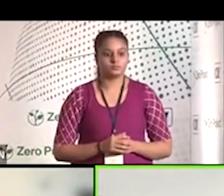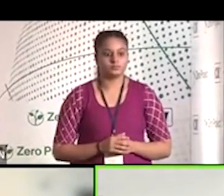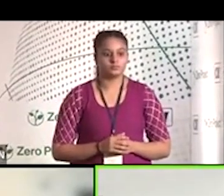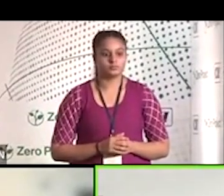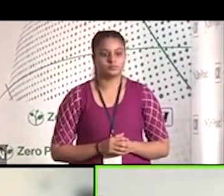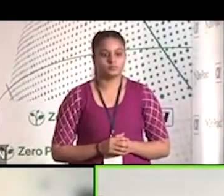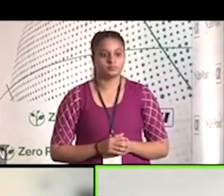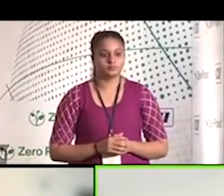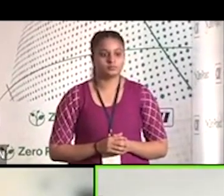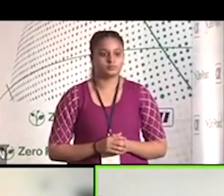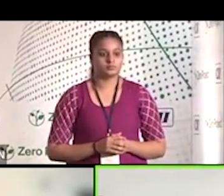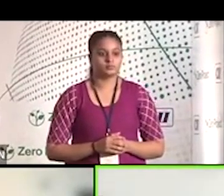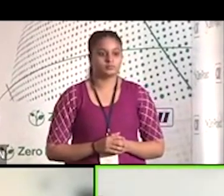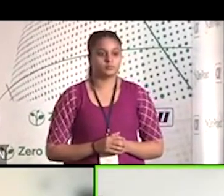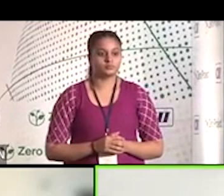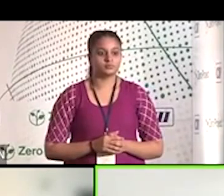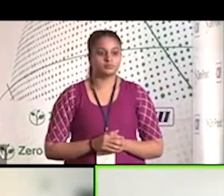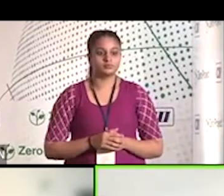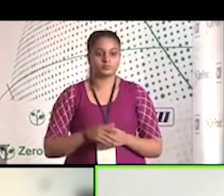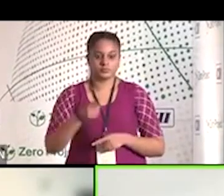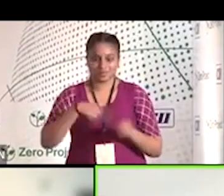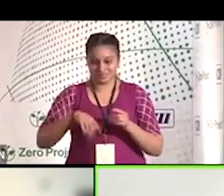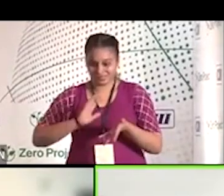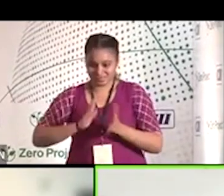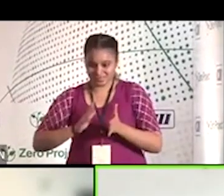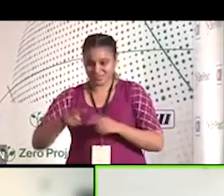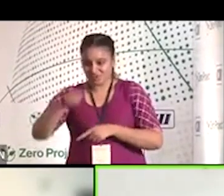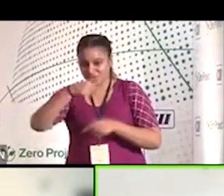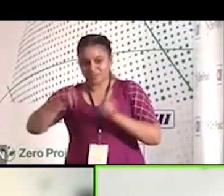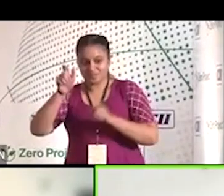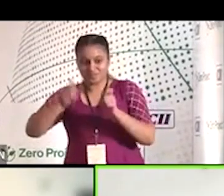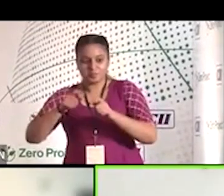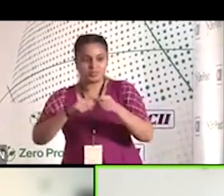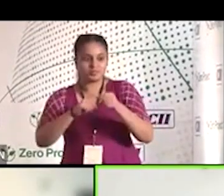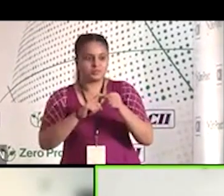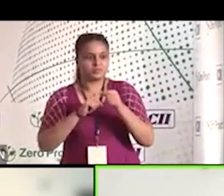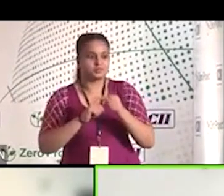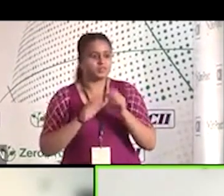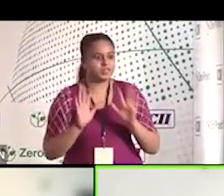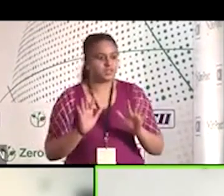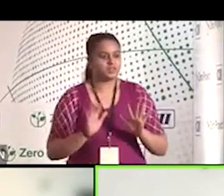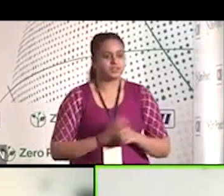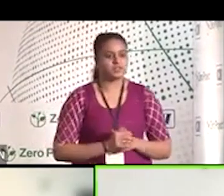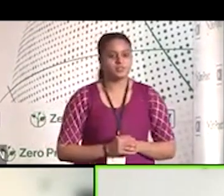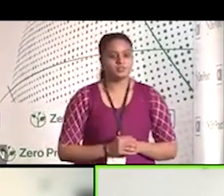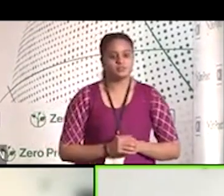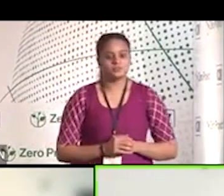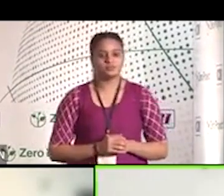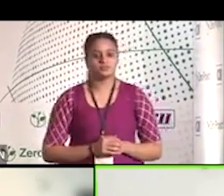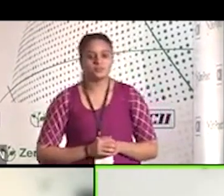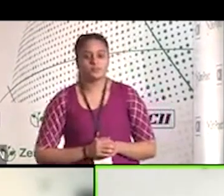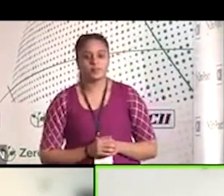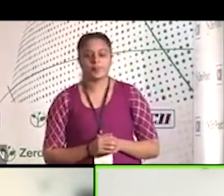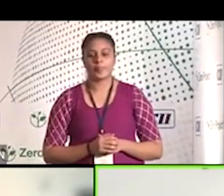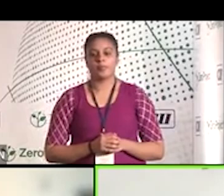I'm sure my self as well as audience have more questions on that, but we will come to it during the Q&A. The end.